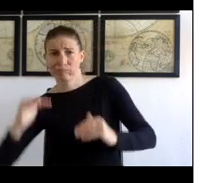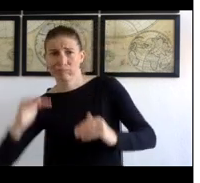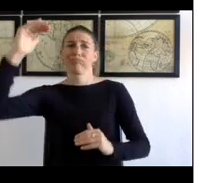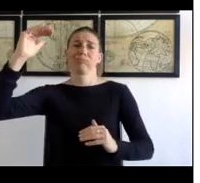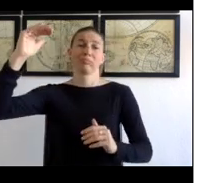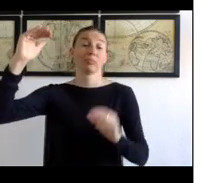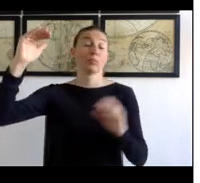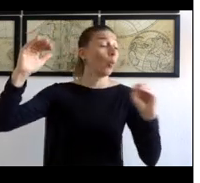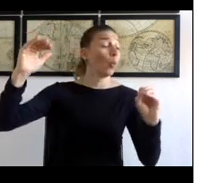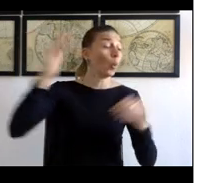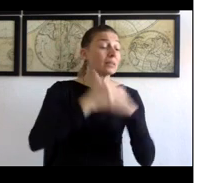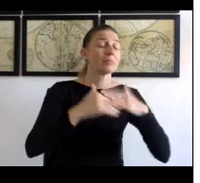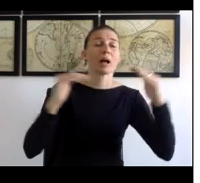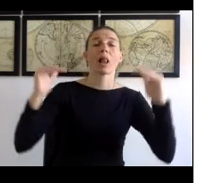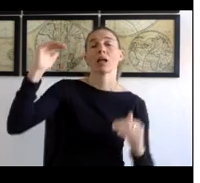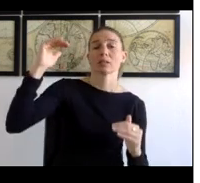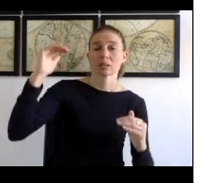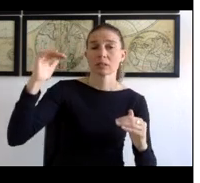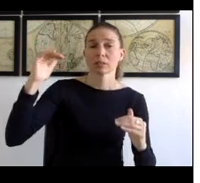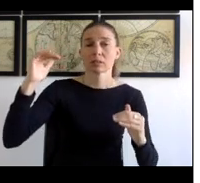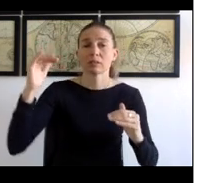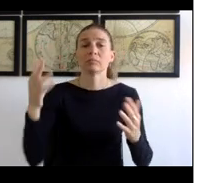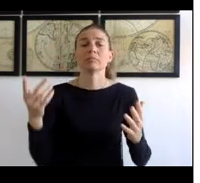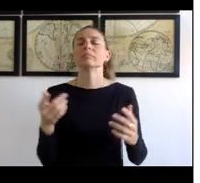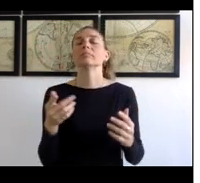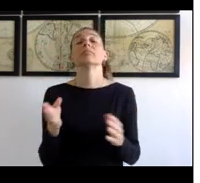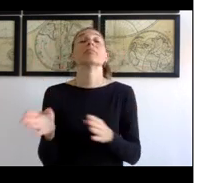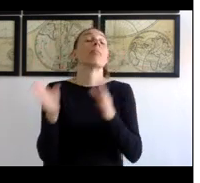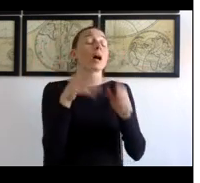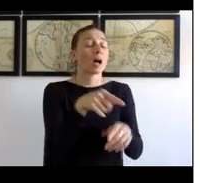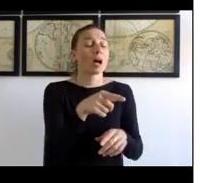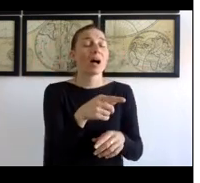Only in some very low income countries which are at the end,